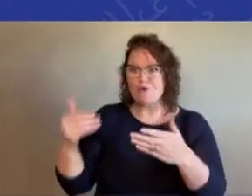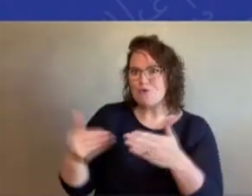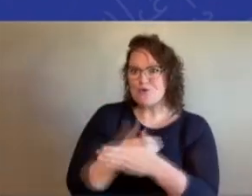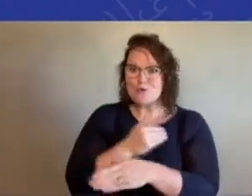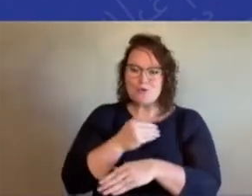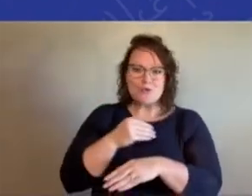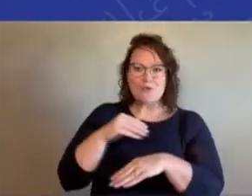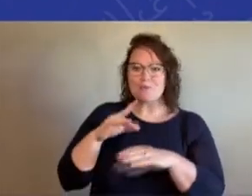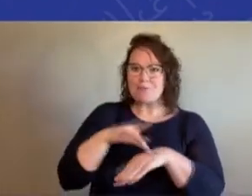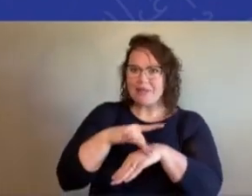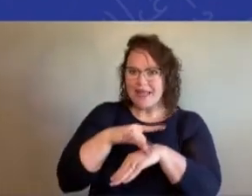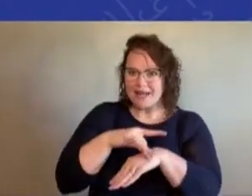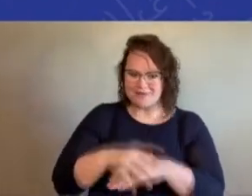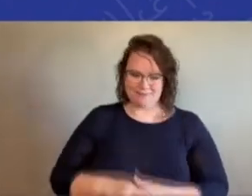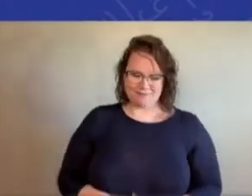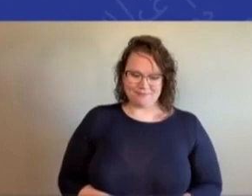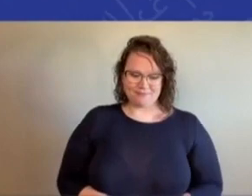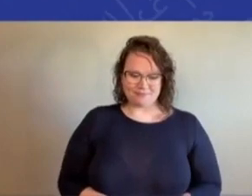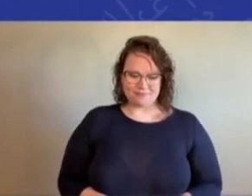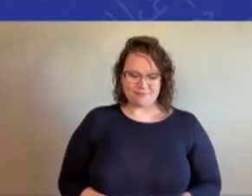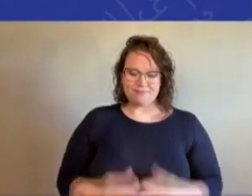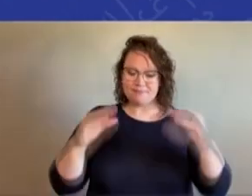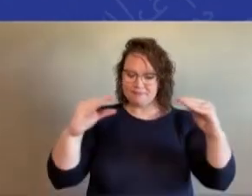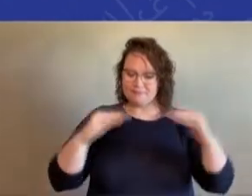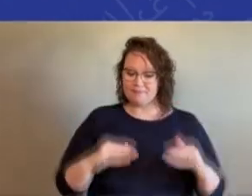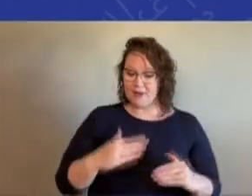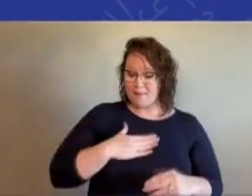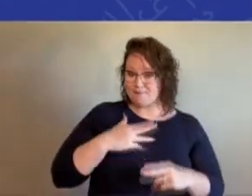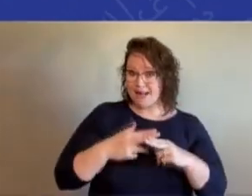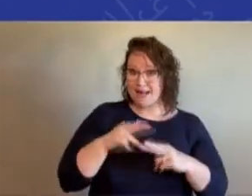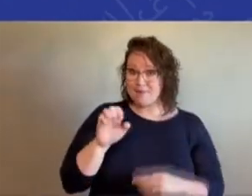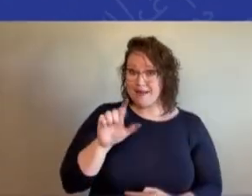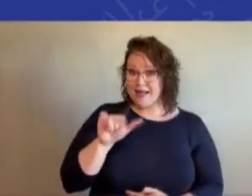hi, my name is Lucy. I built a rocket.